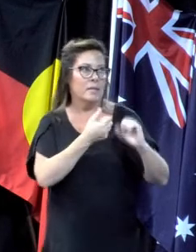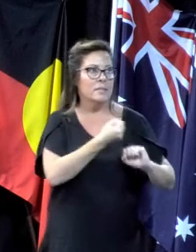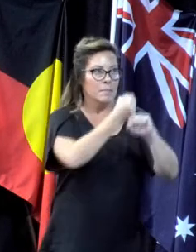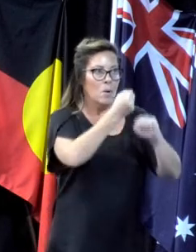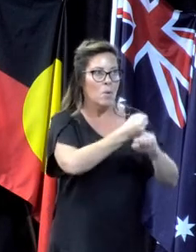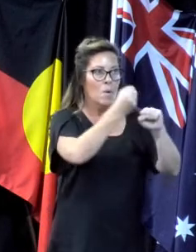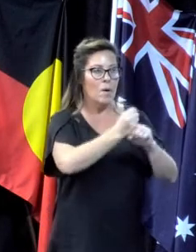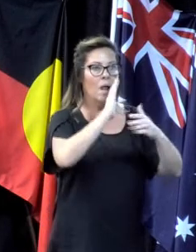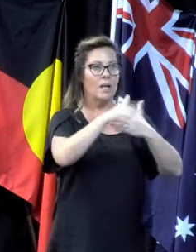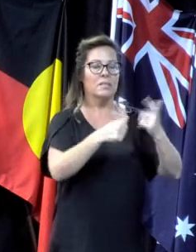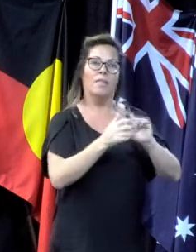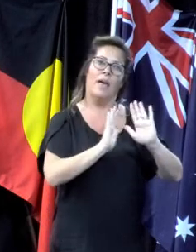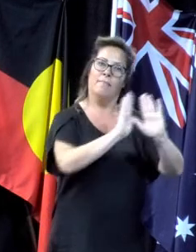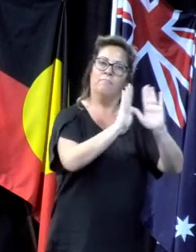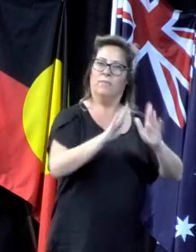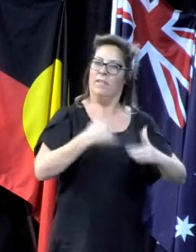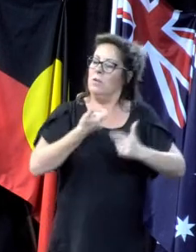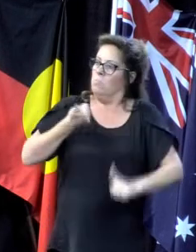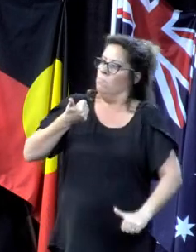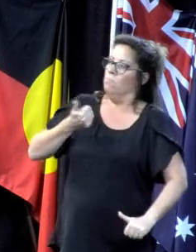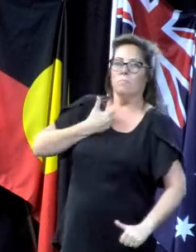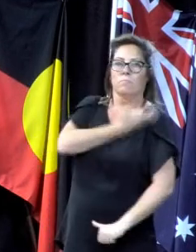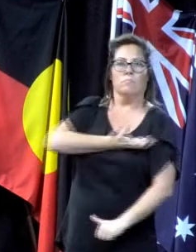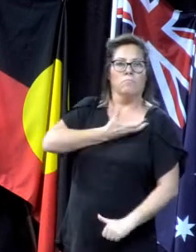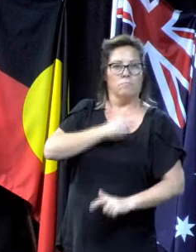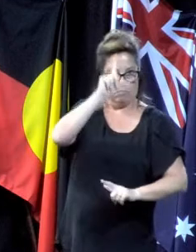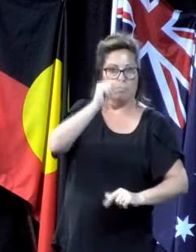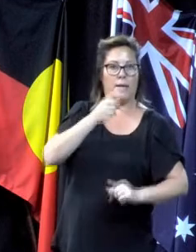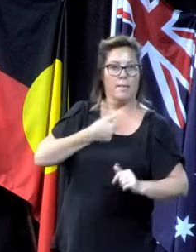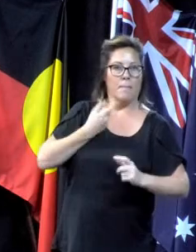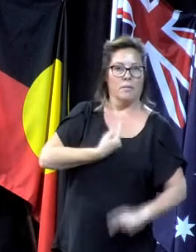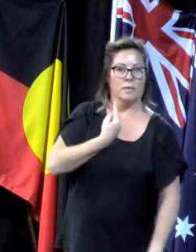Research suggests that schools are more successful when leaders actively guide